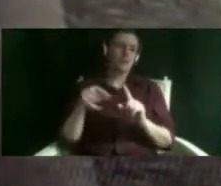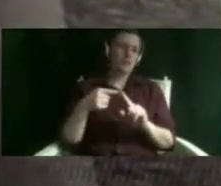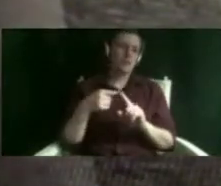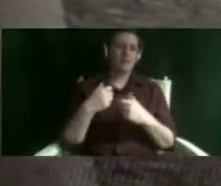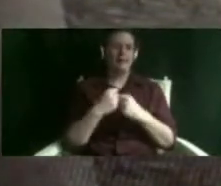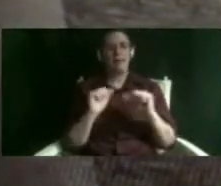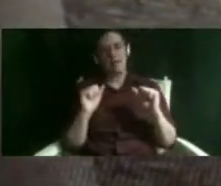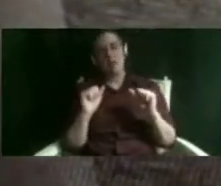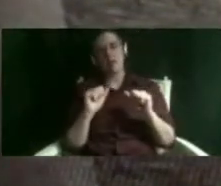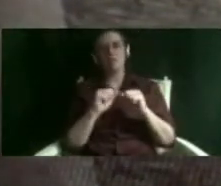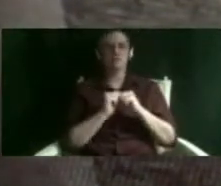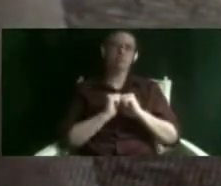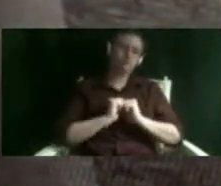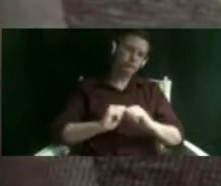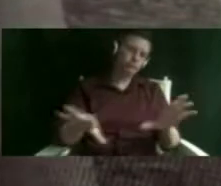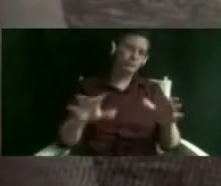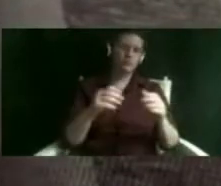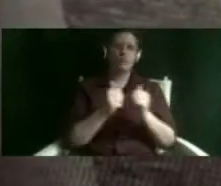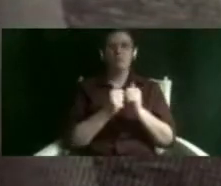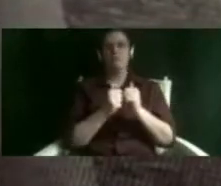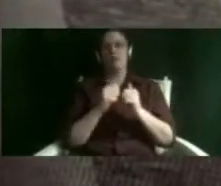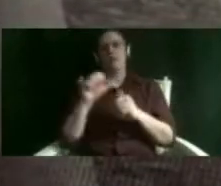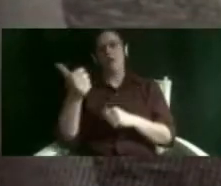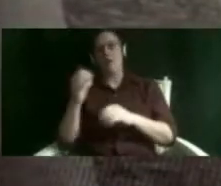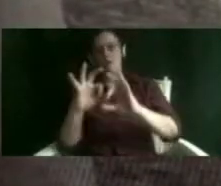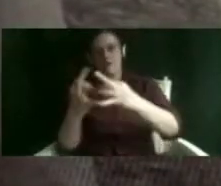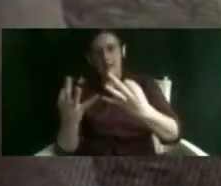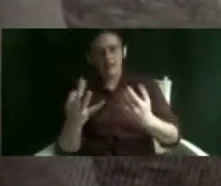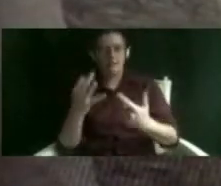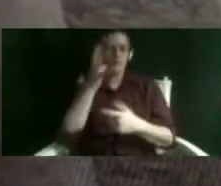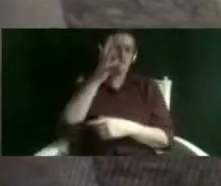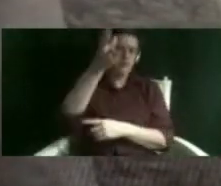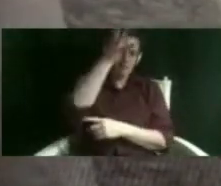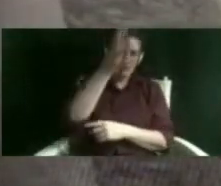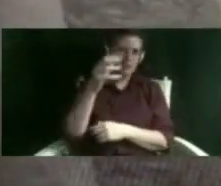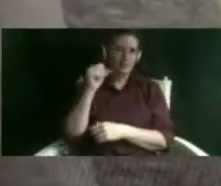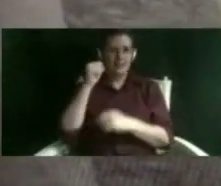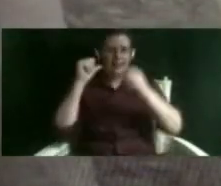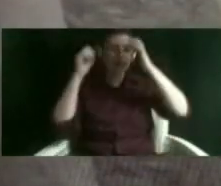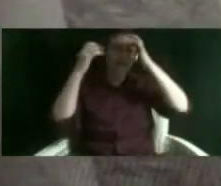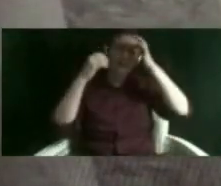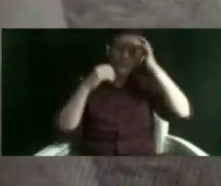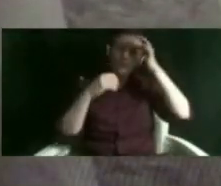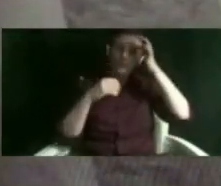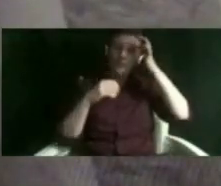like my grandparents and cousins and aunts and uncles my dad was eight and my grandpa's in the